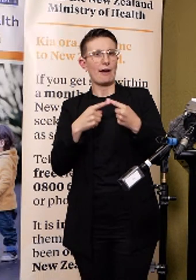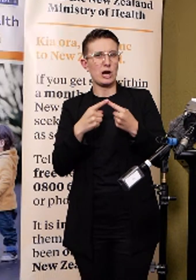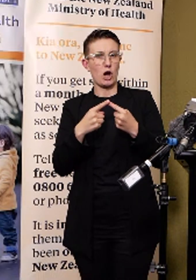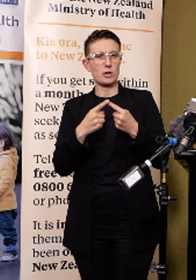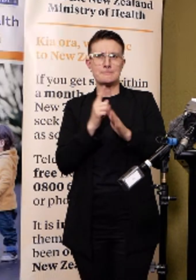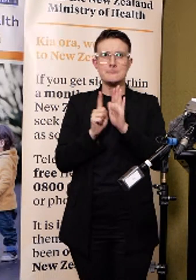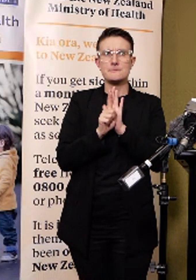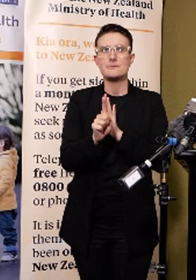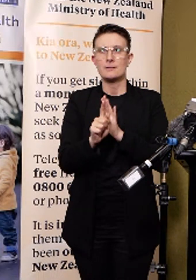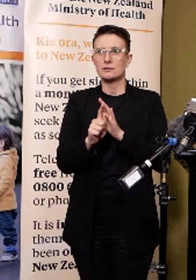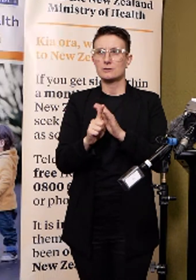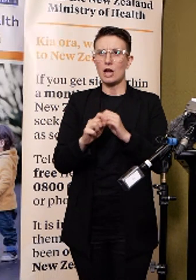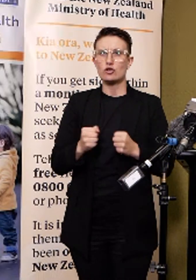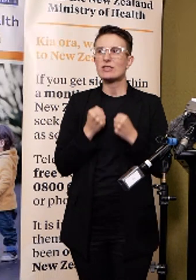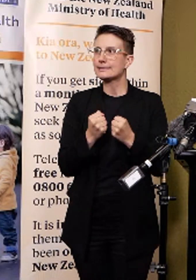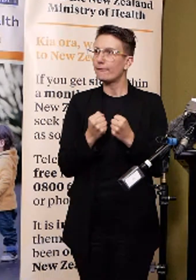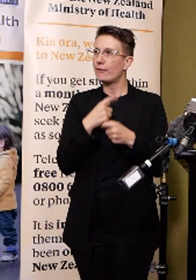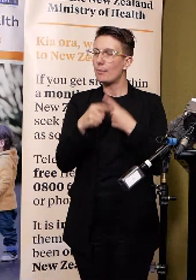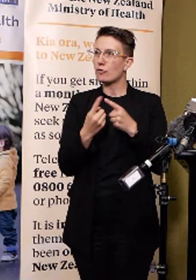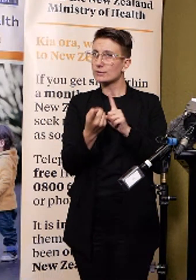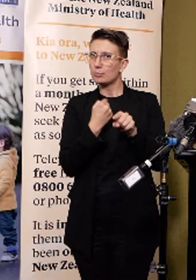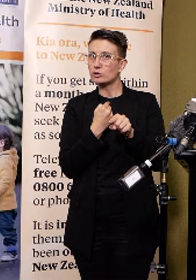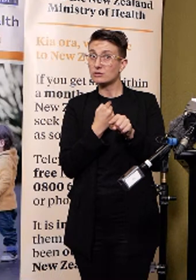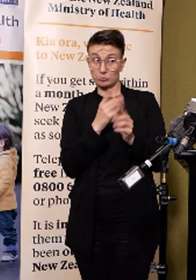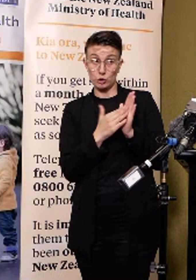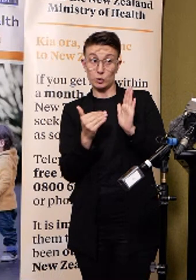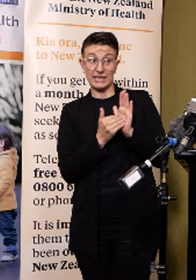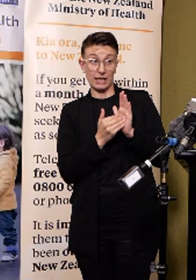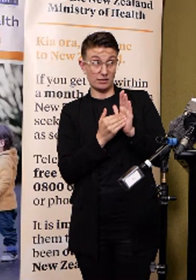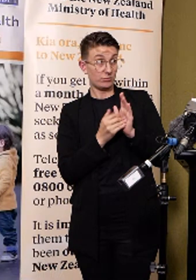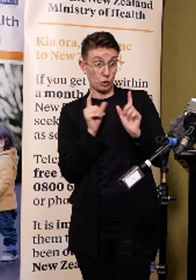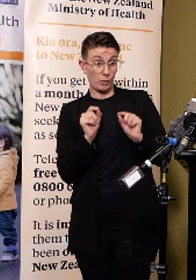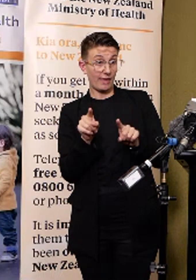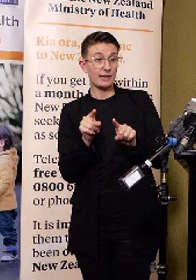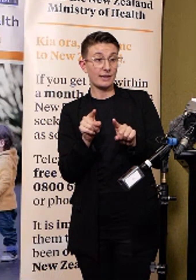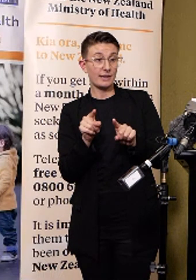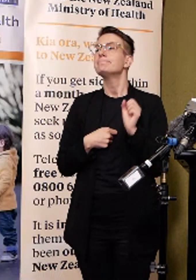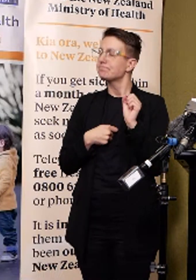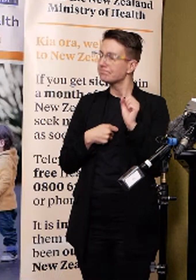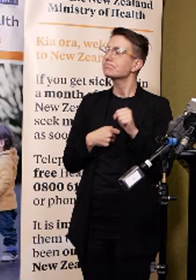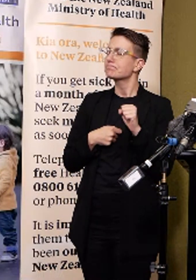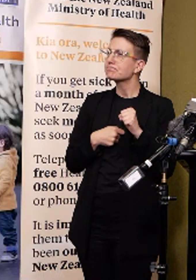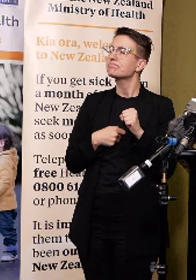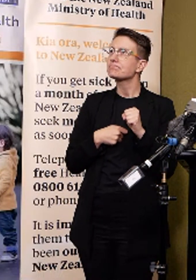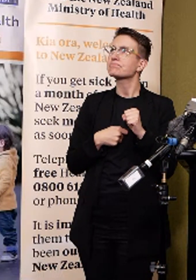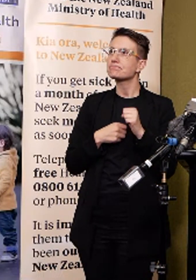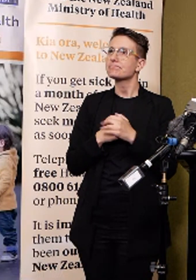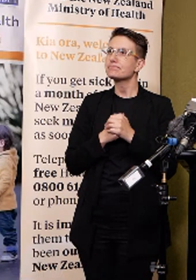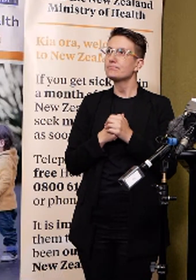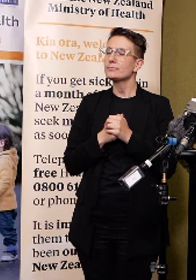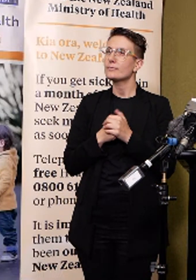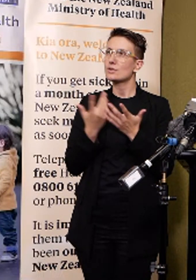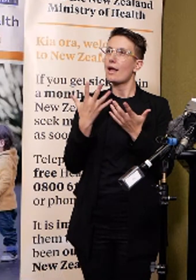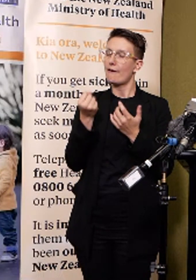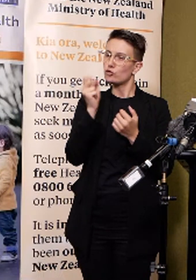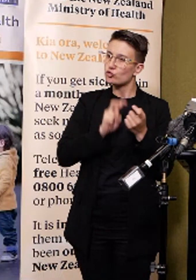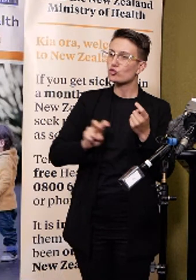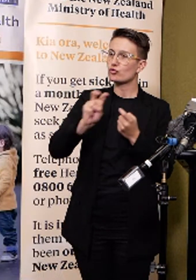Look, I think it's purposeful. It's very-- it's precautionary. The fact that we have these travel restrictions on the border--